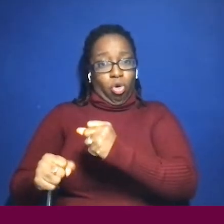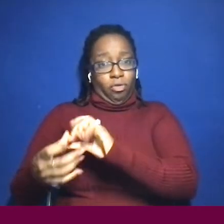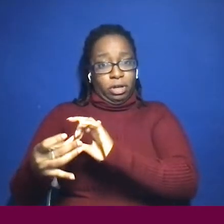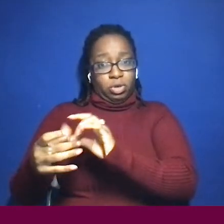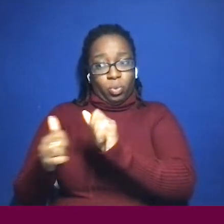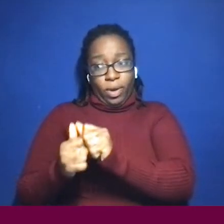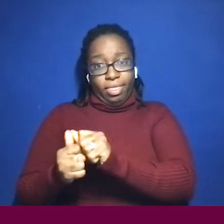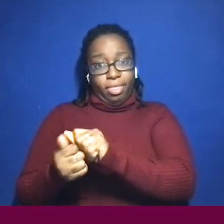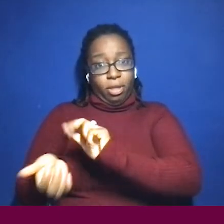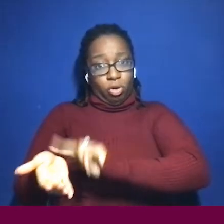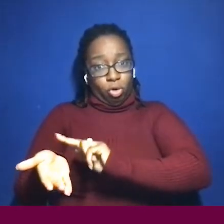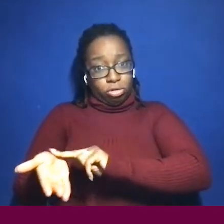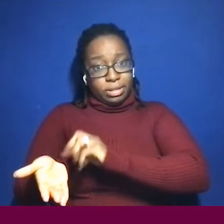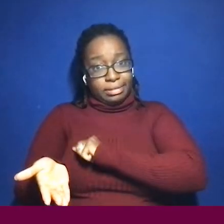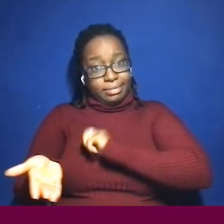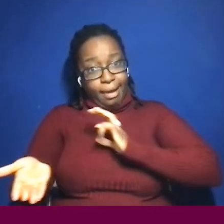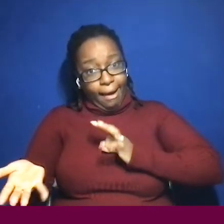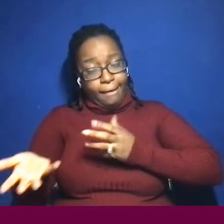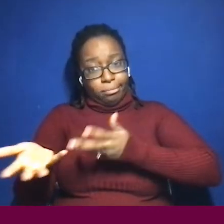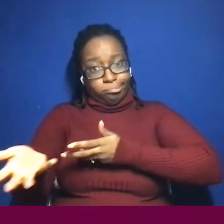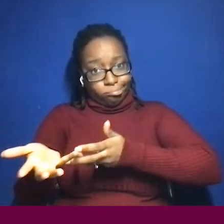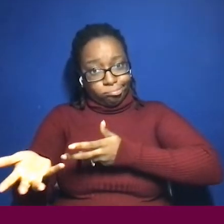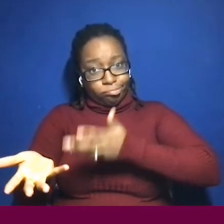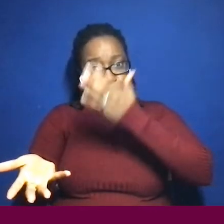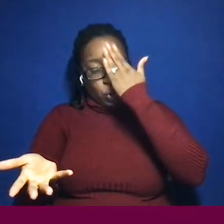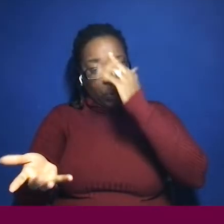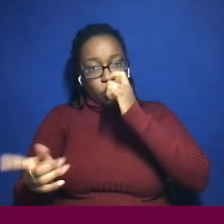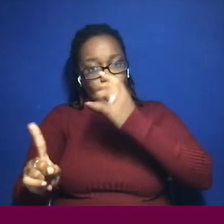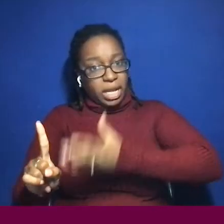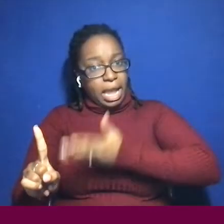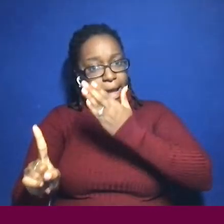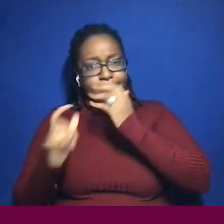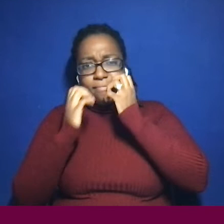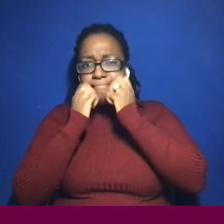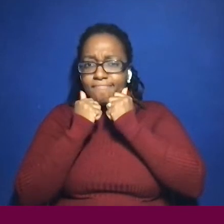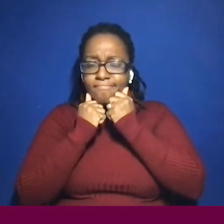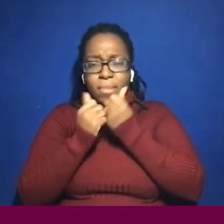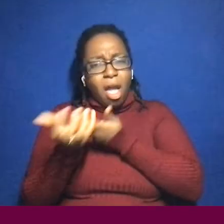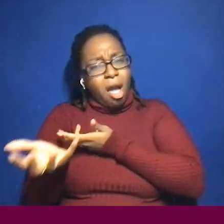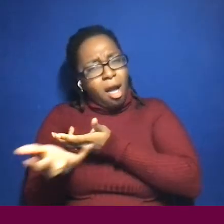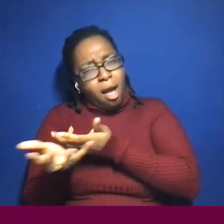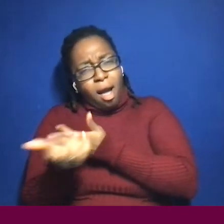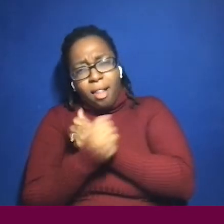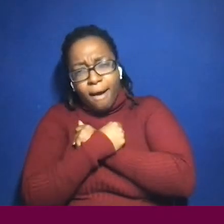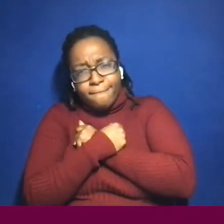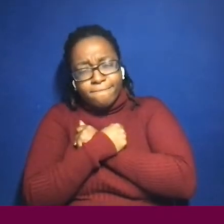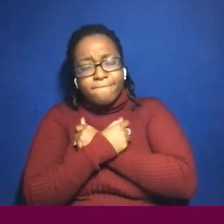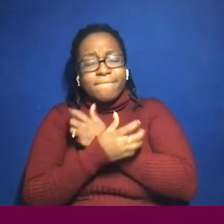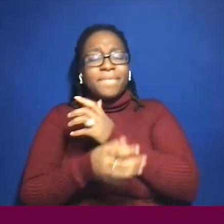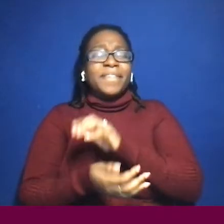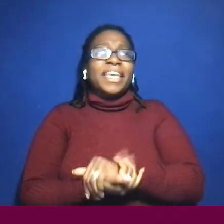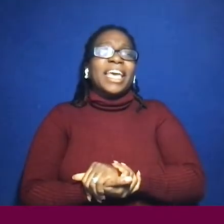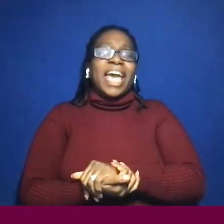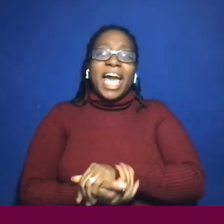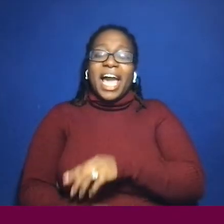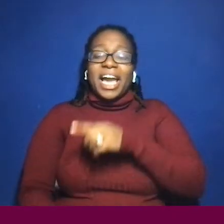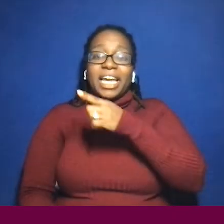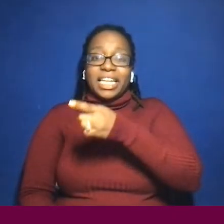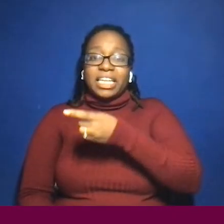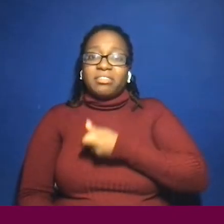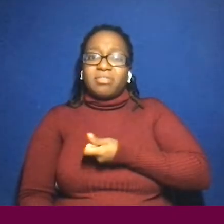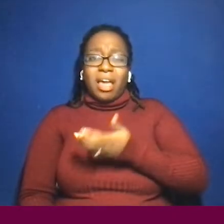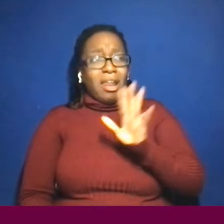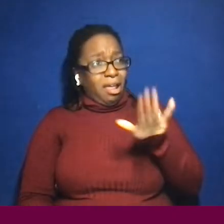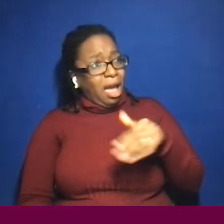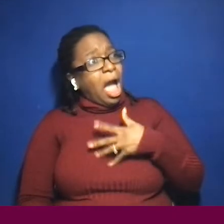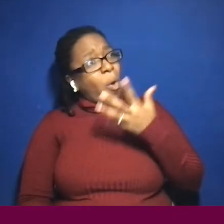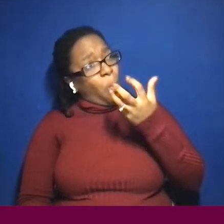him and the staff who very much liked him. And he expressed the desire to be rescued, which I think